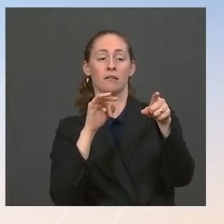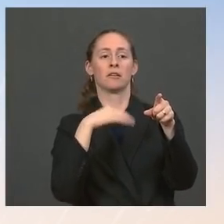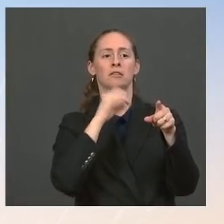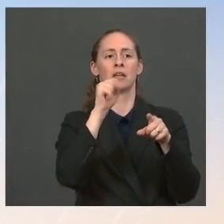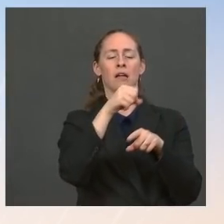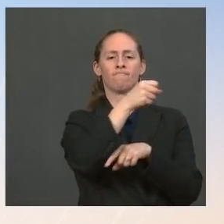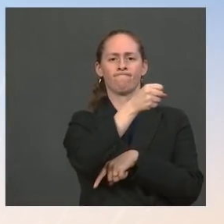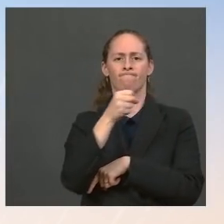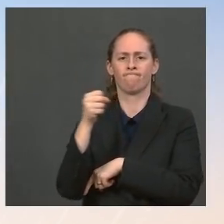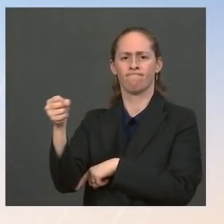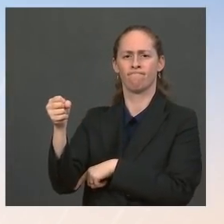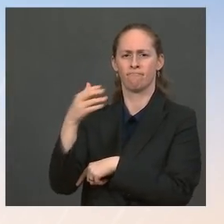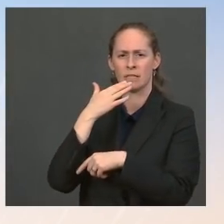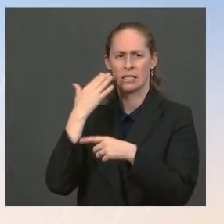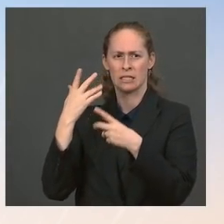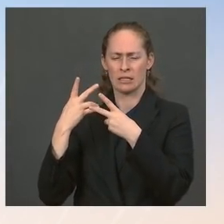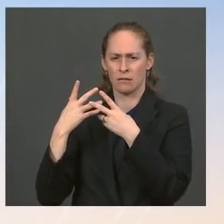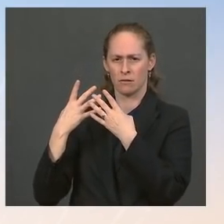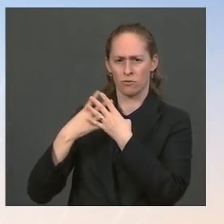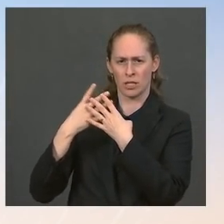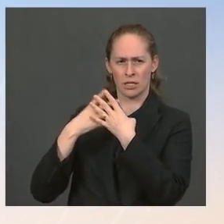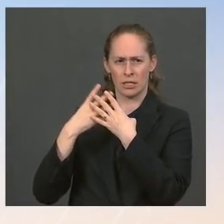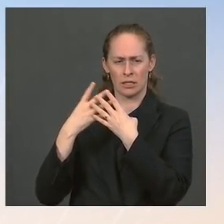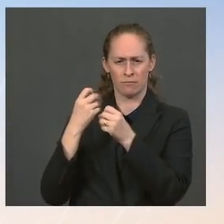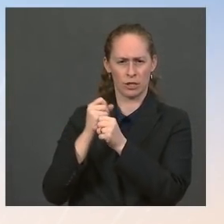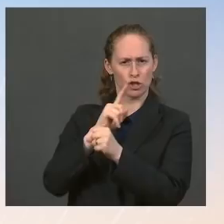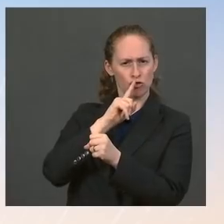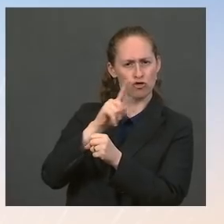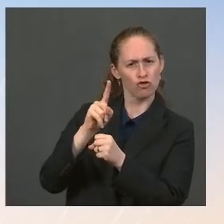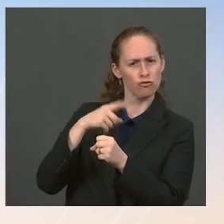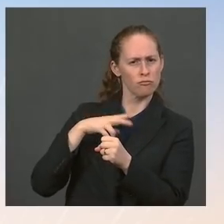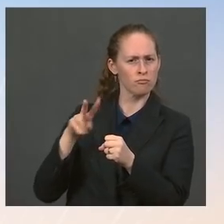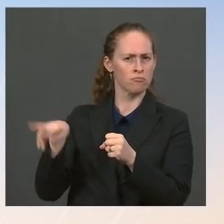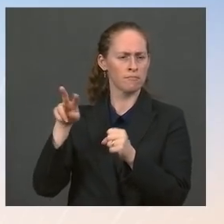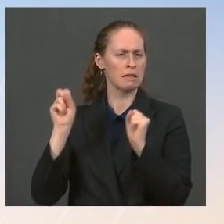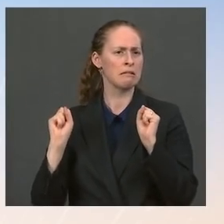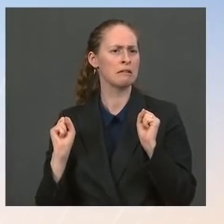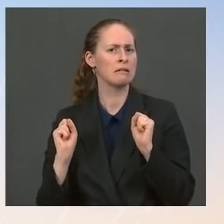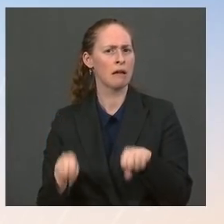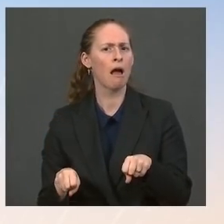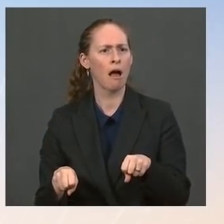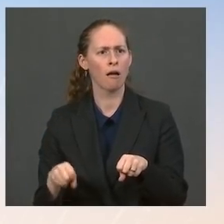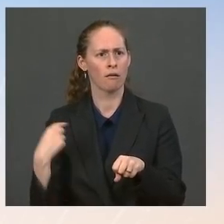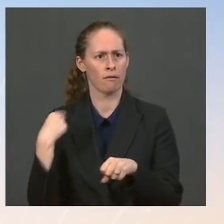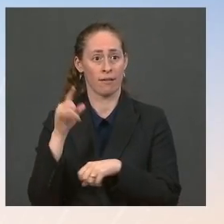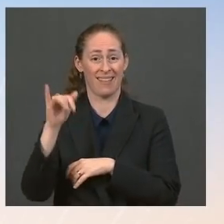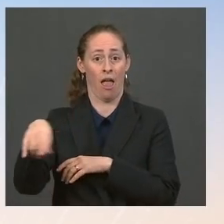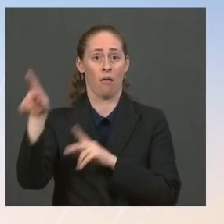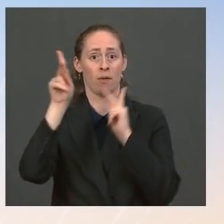and make the decisions that the facts so warrant. We are very skilled in that. Ms. Psaki: Rachel. The Press: Thank you, Mr. Secretary.